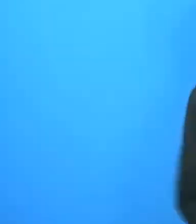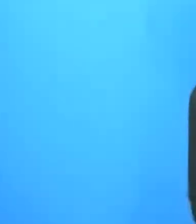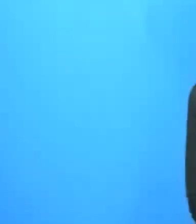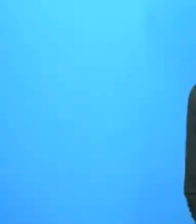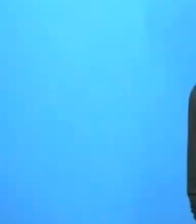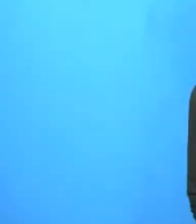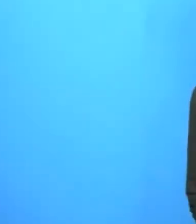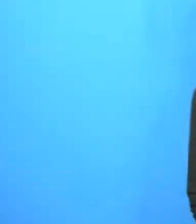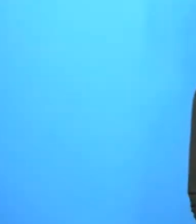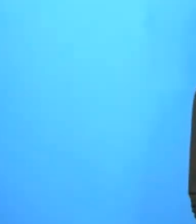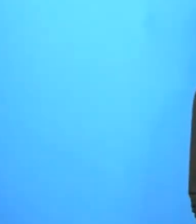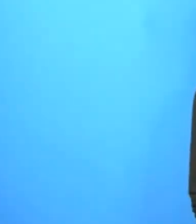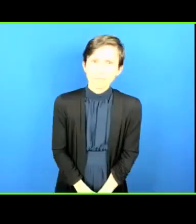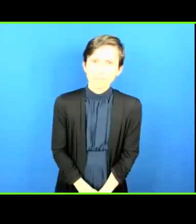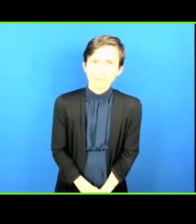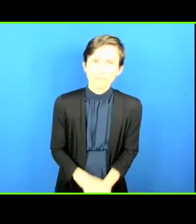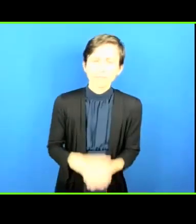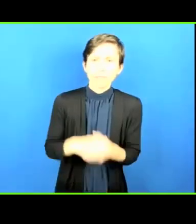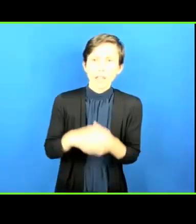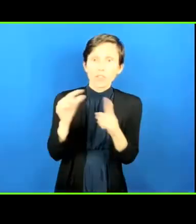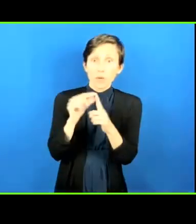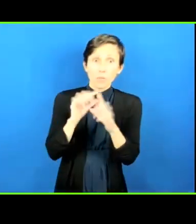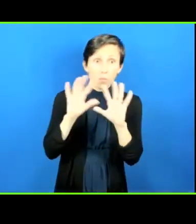So the word cloud, thank you